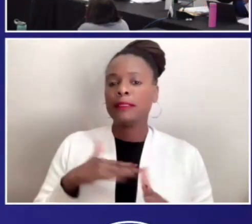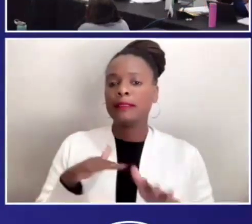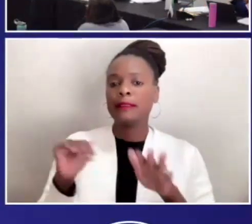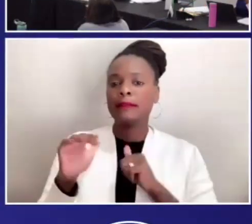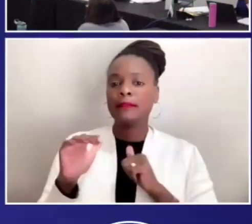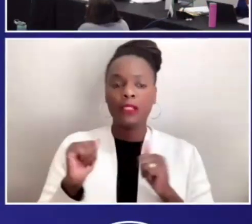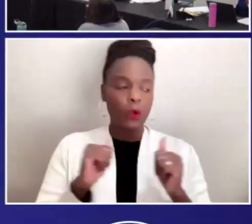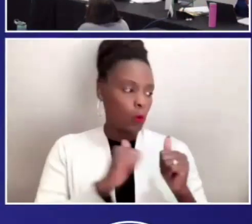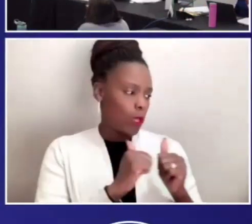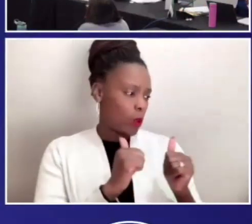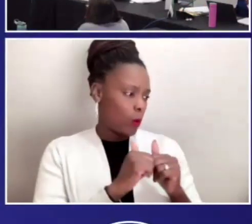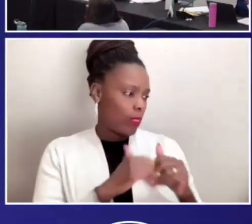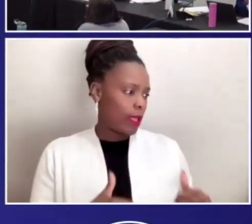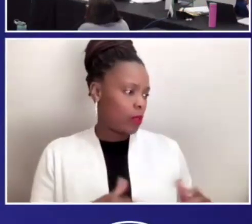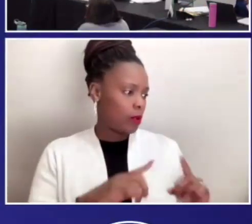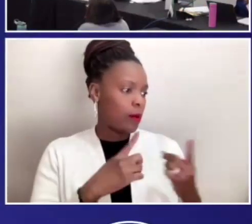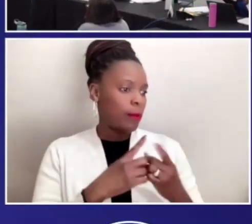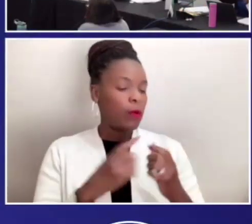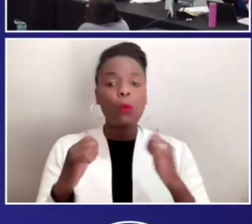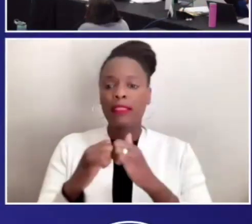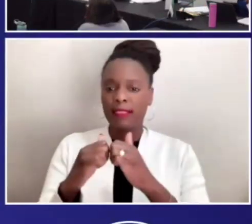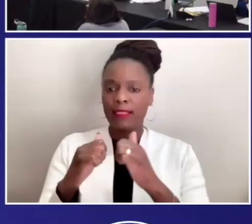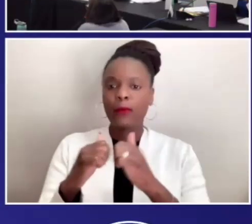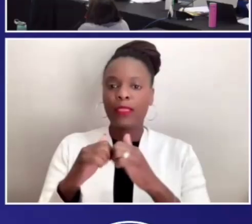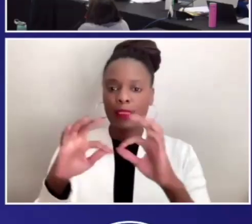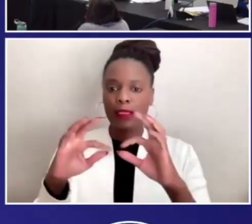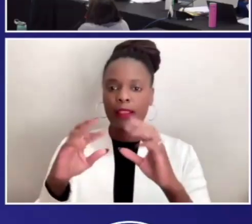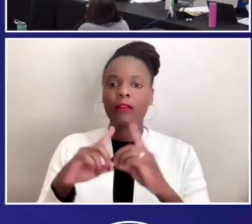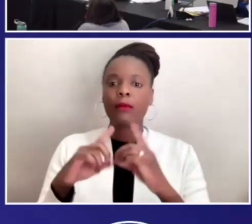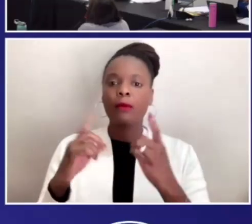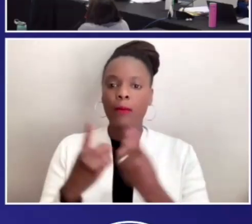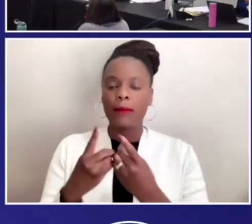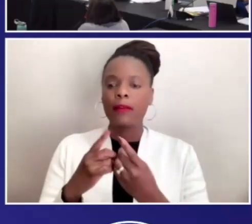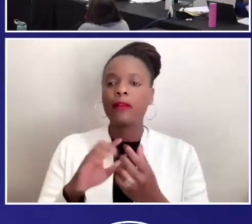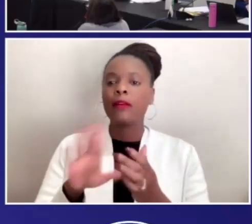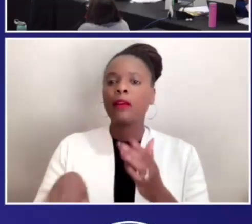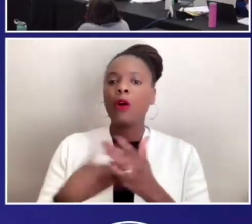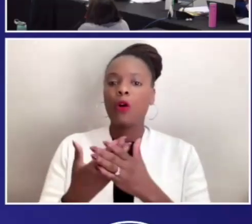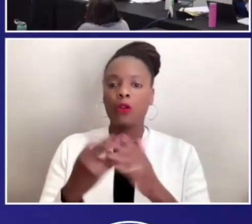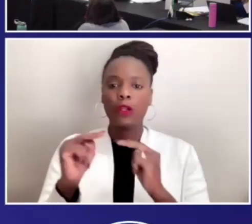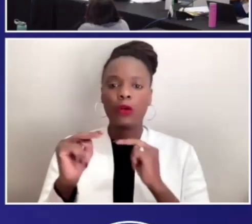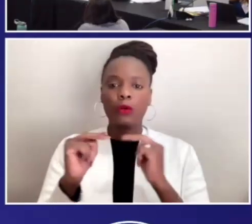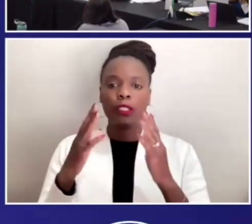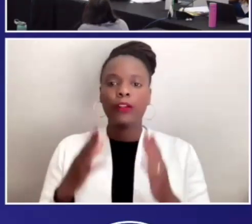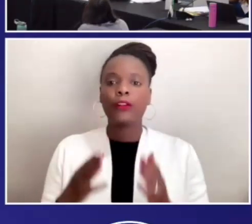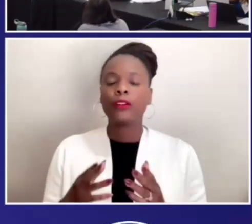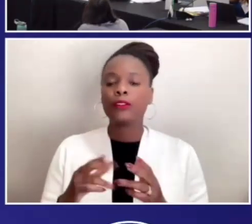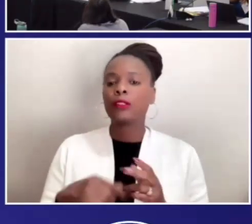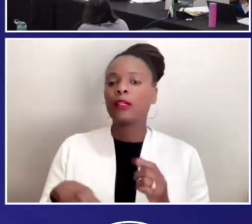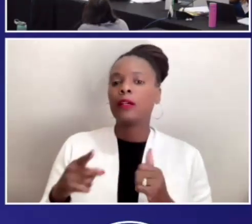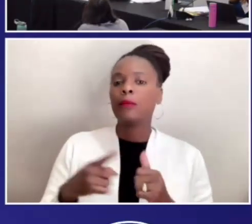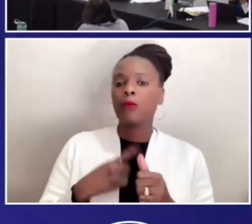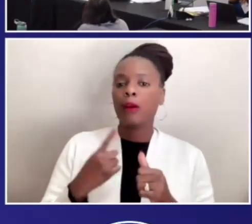With the Department? All, all negotiators, primary and alternate,